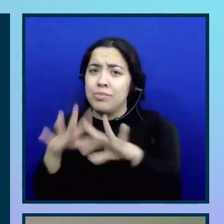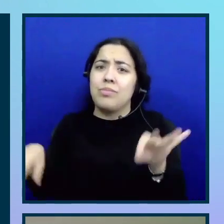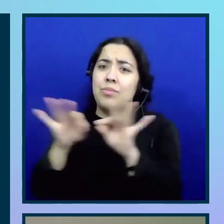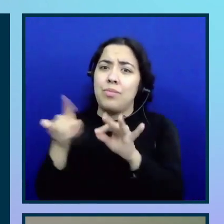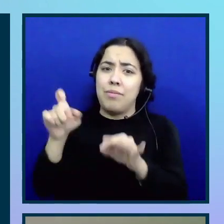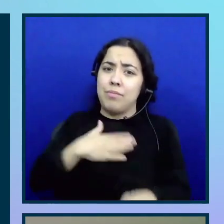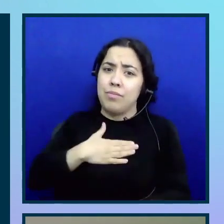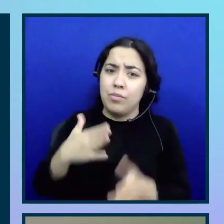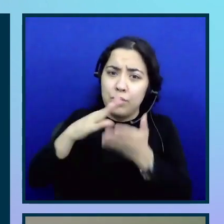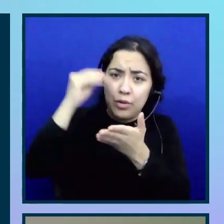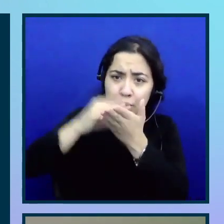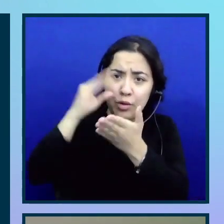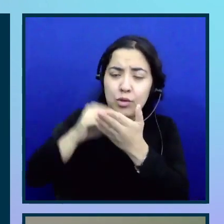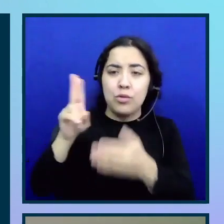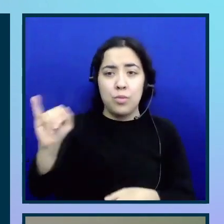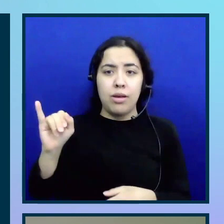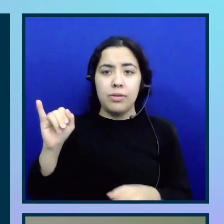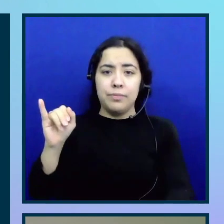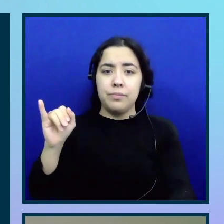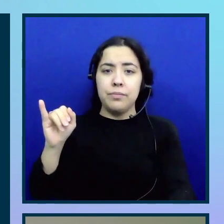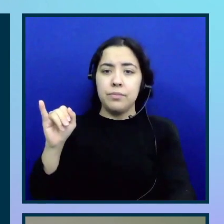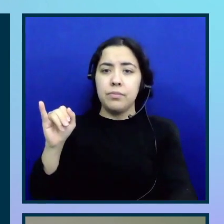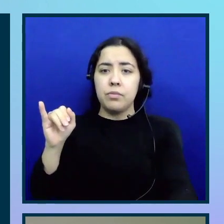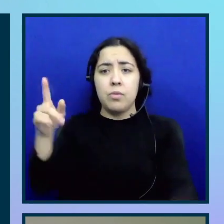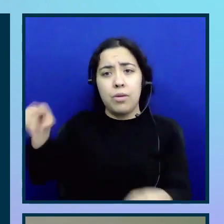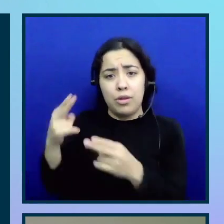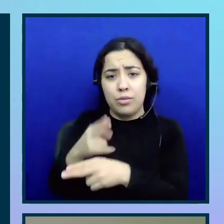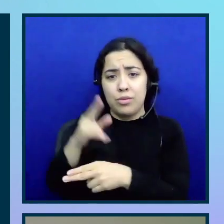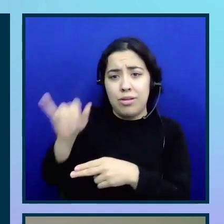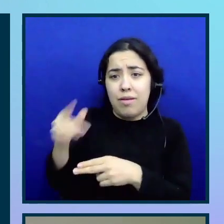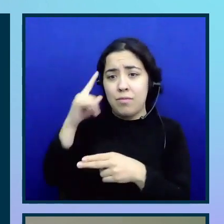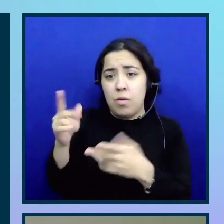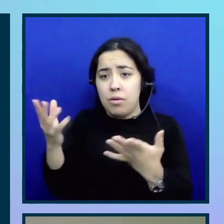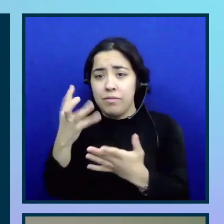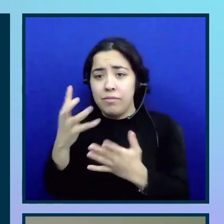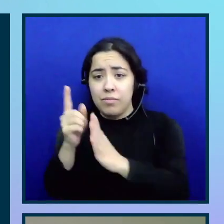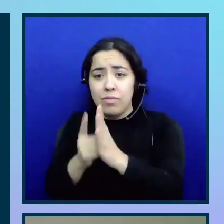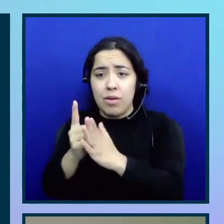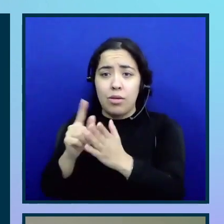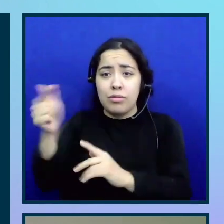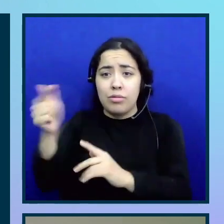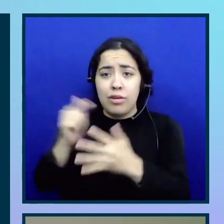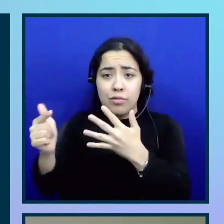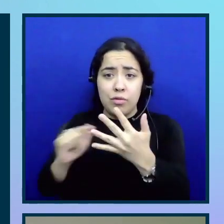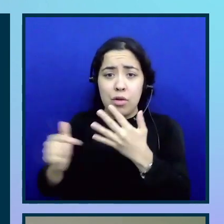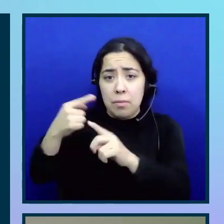to learn a UI, or are they using it for like, a couple hours once every other month? In which case someone probably